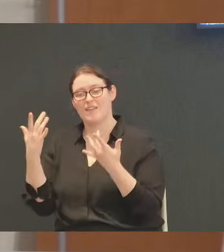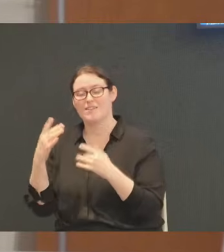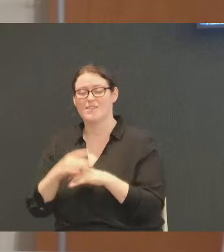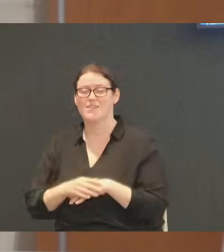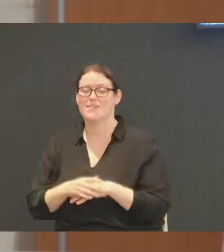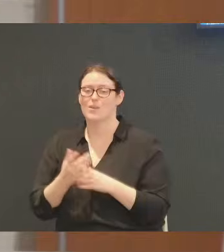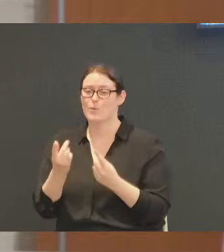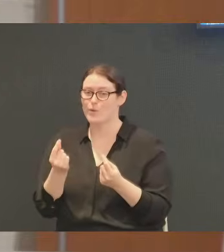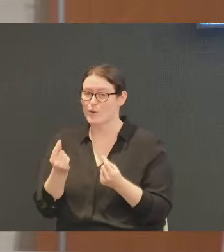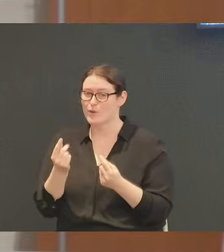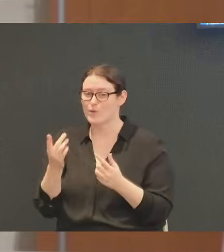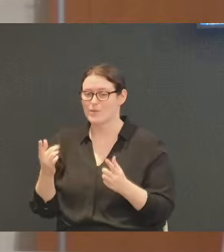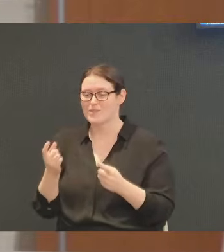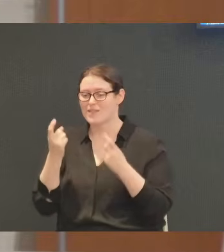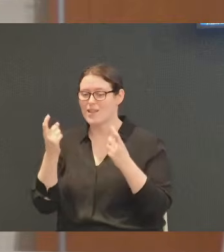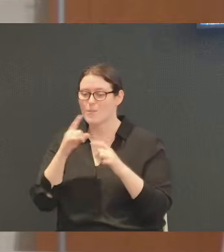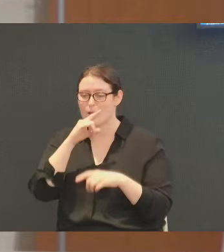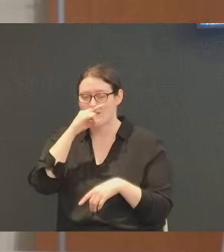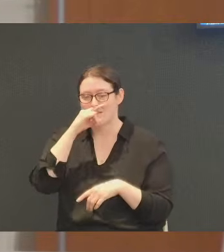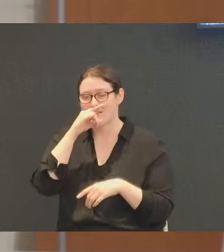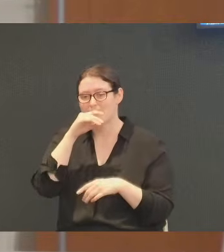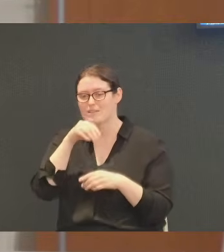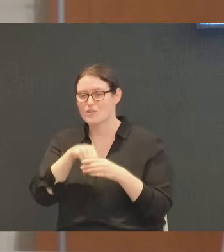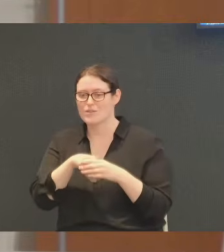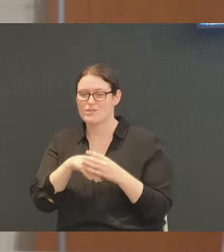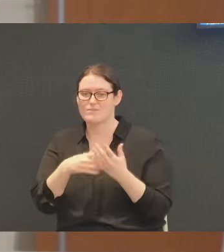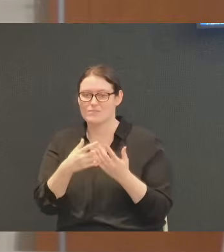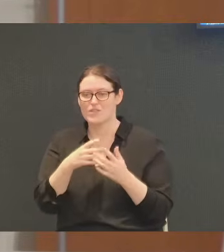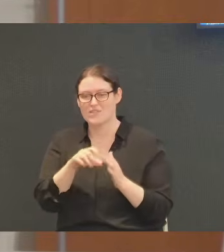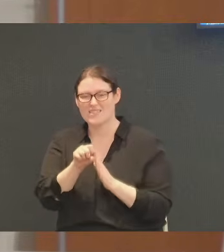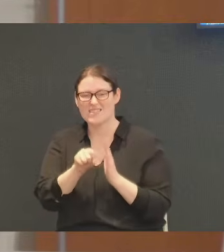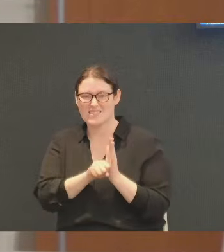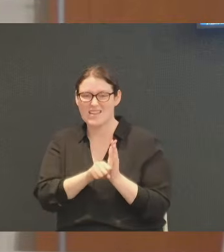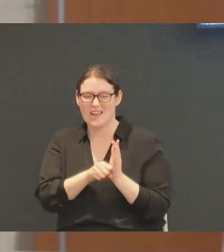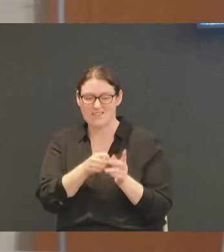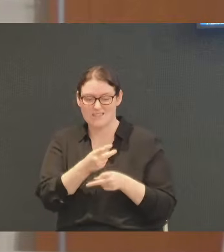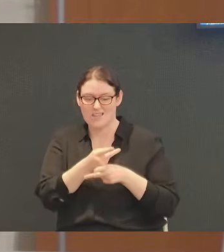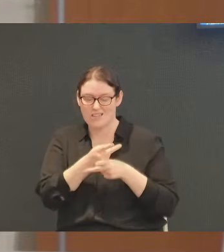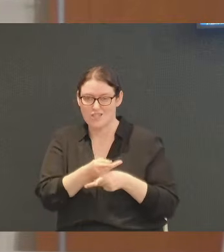celebrate the kids that are in custody that graduated from high school and they're from